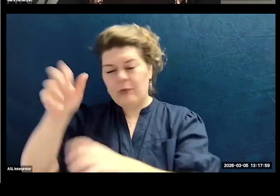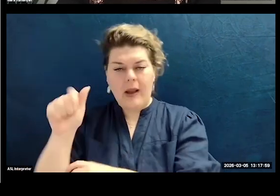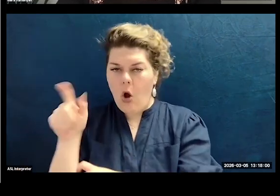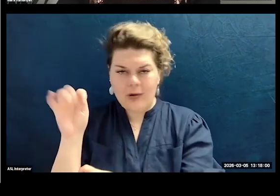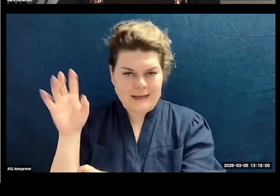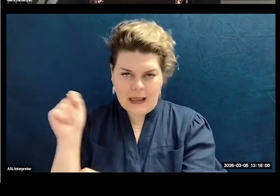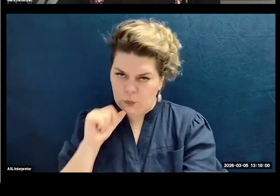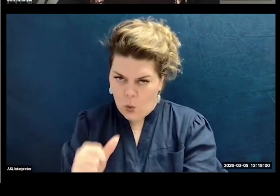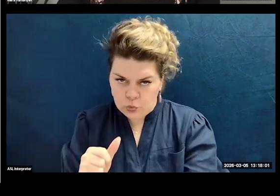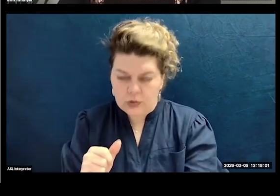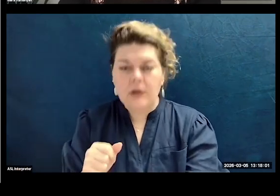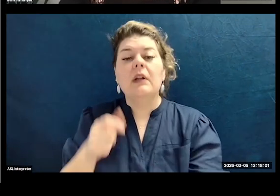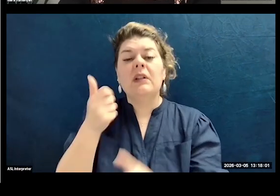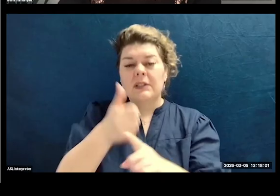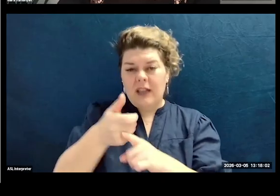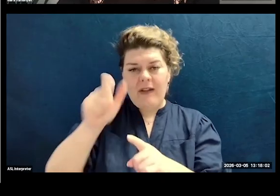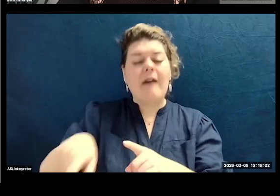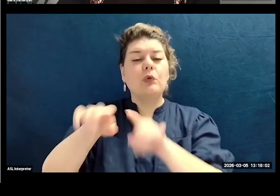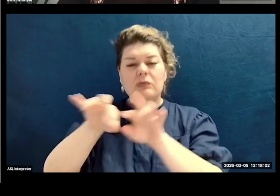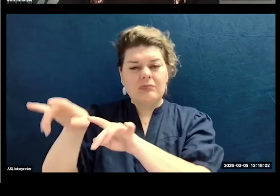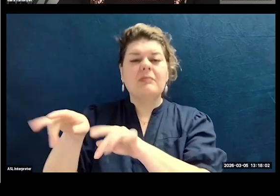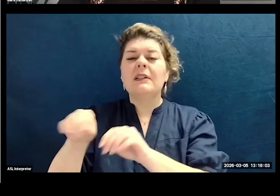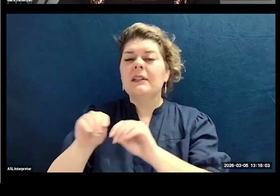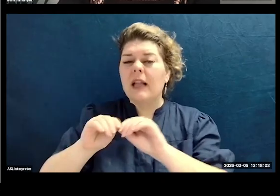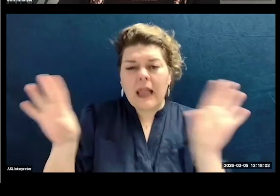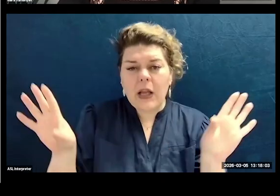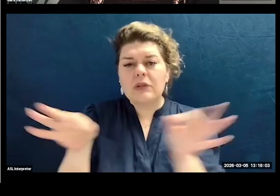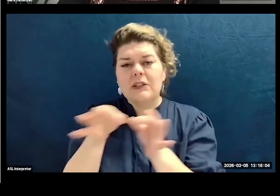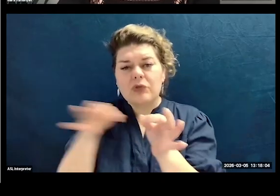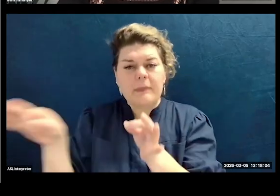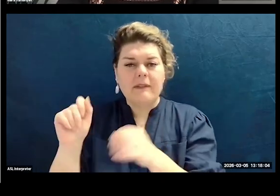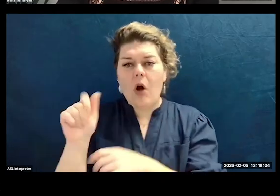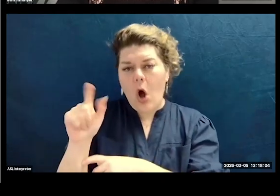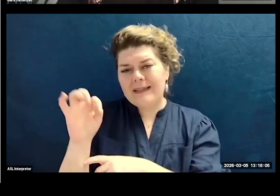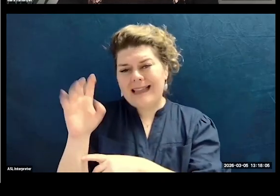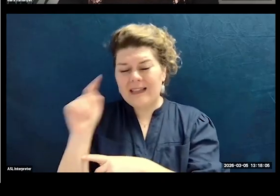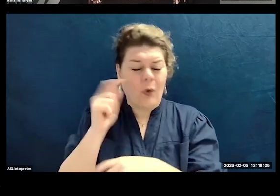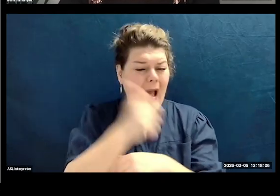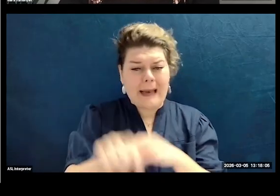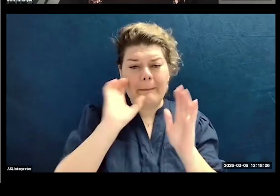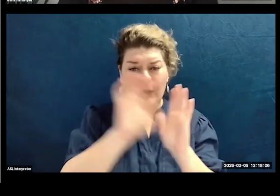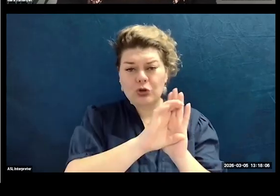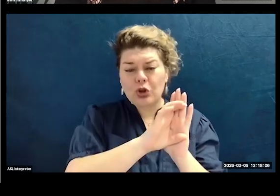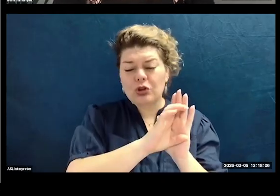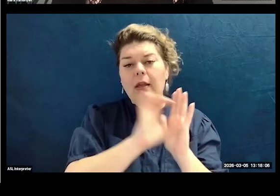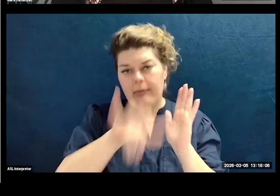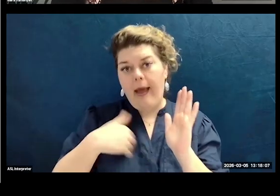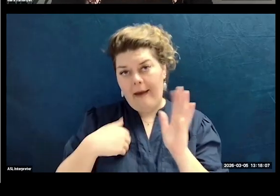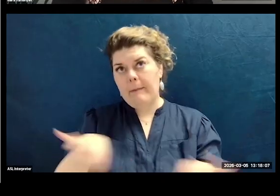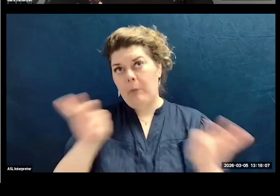You must manually add clear, descriptive alternative text for any images that convey important information.